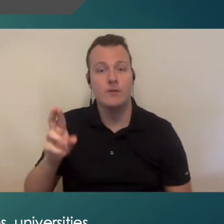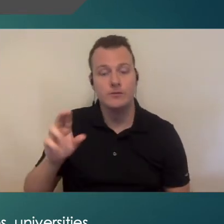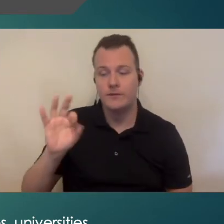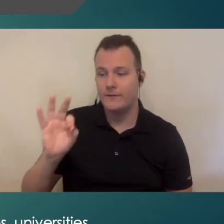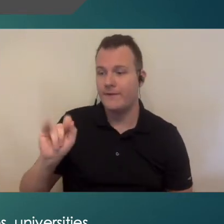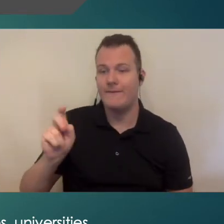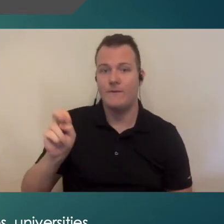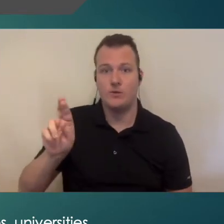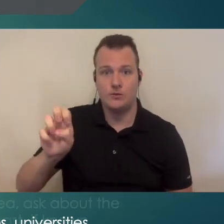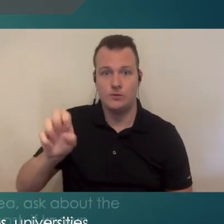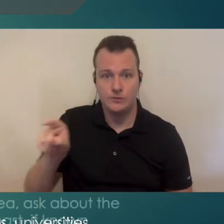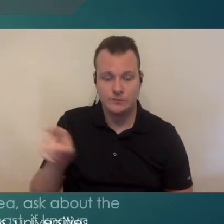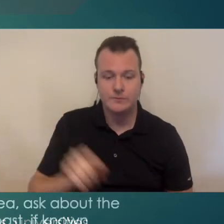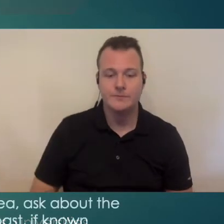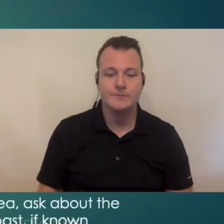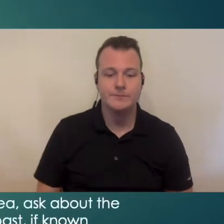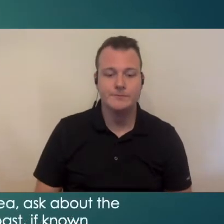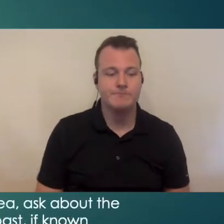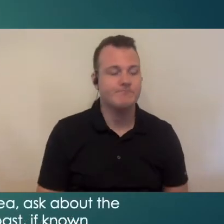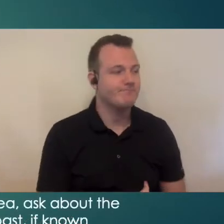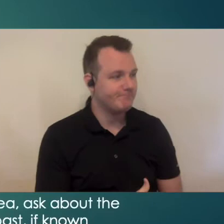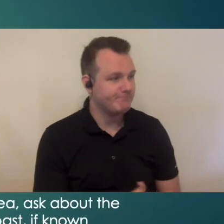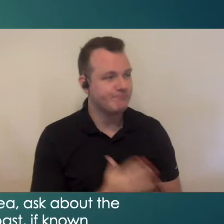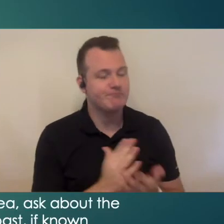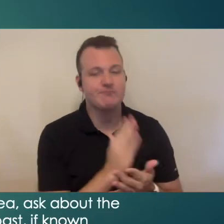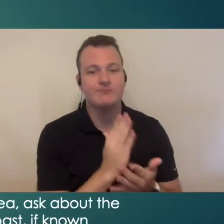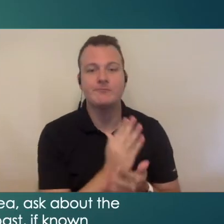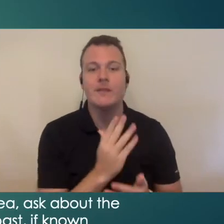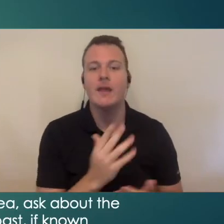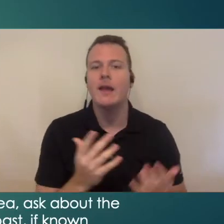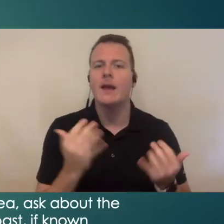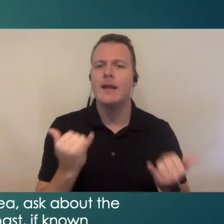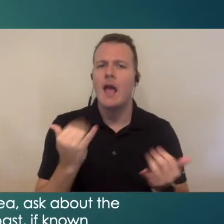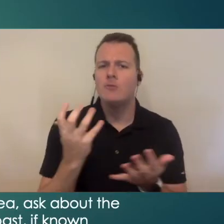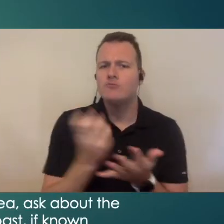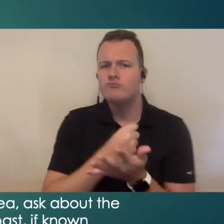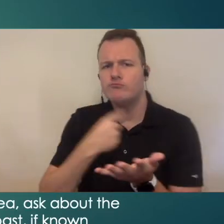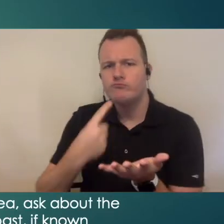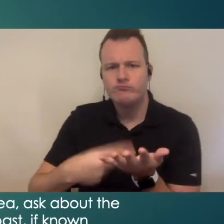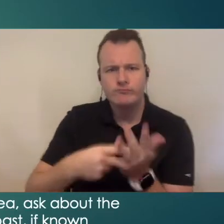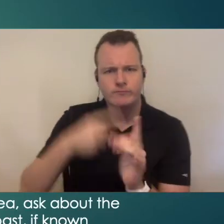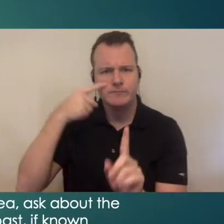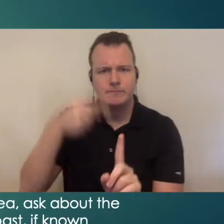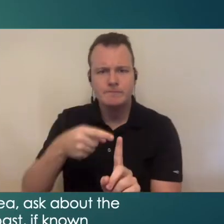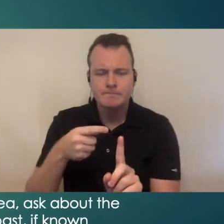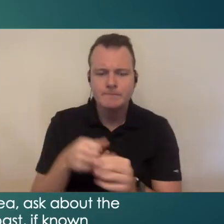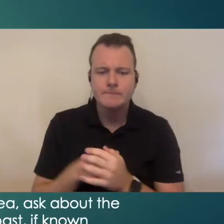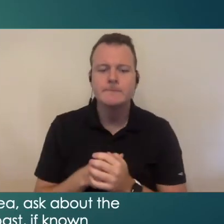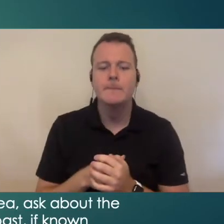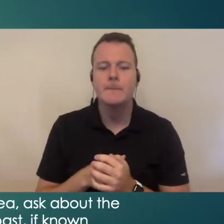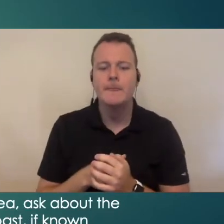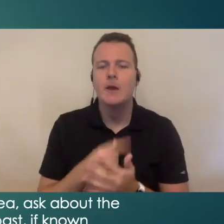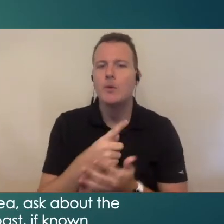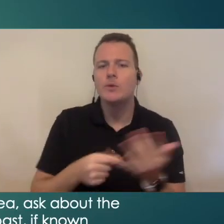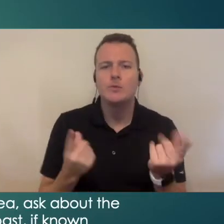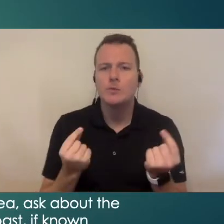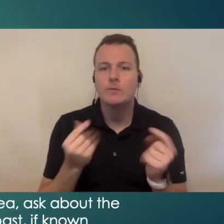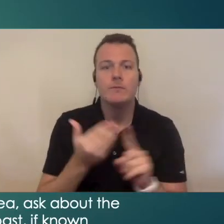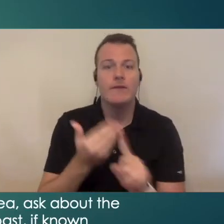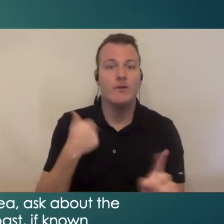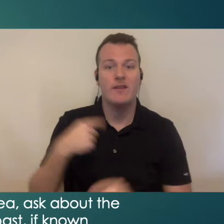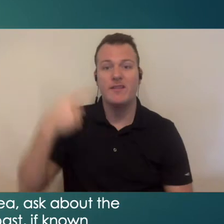Alright, so let's talk about what you need to do before you even think